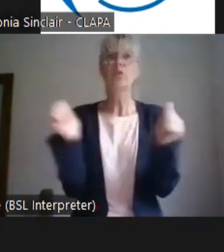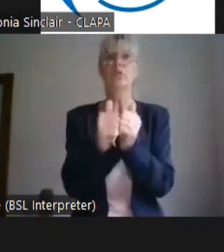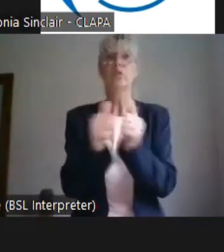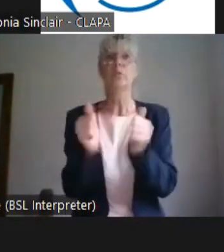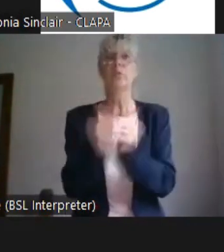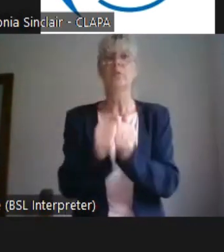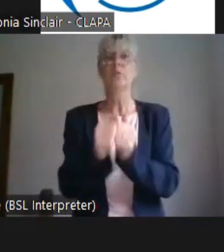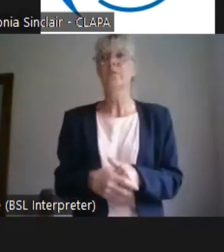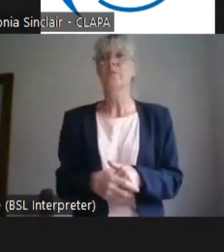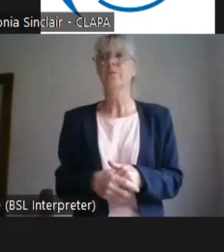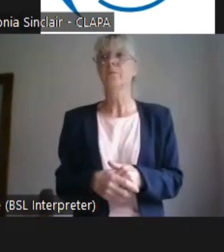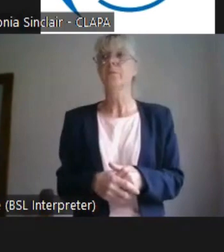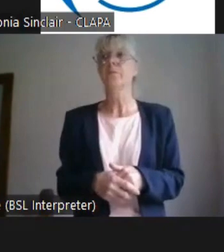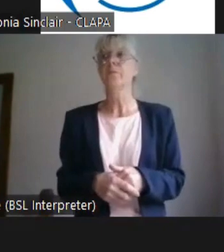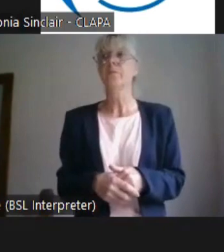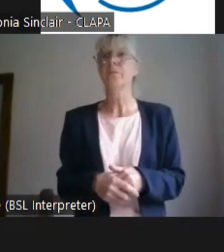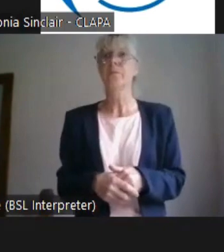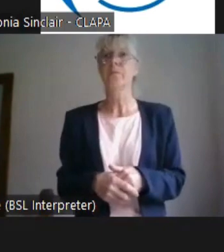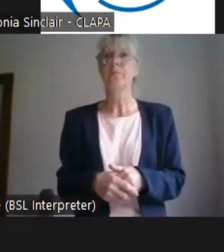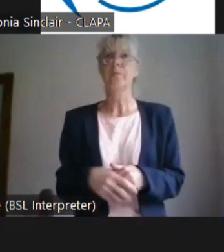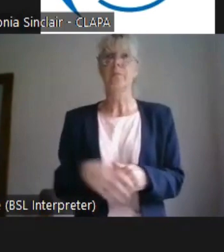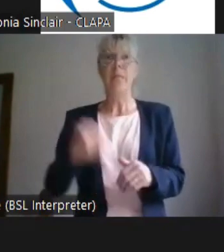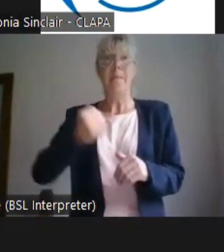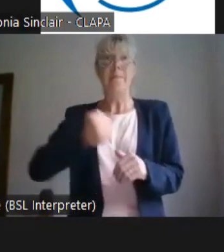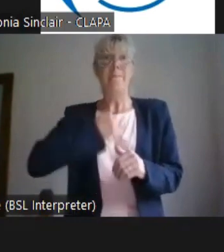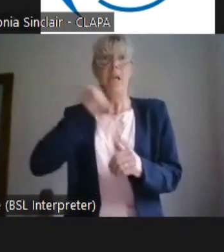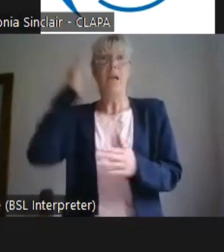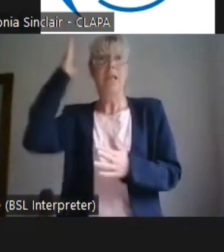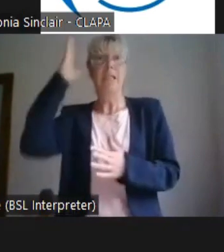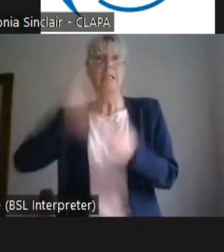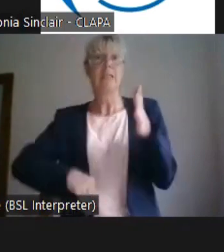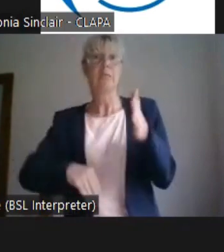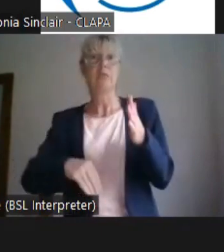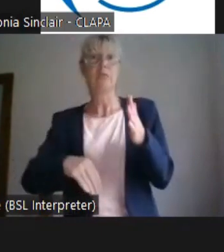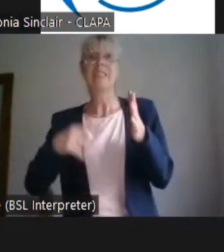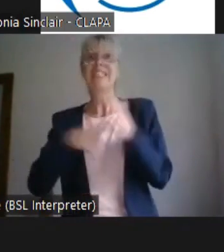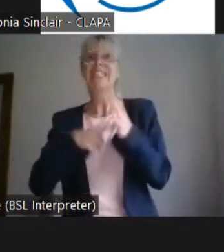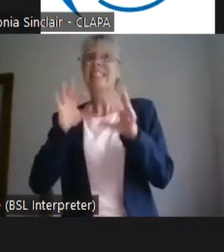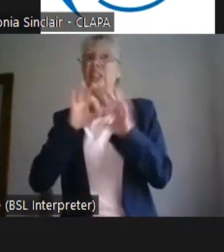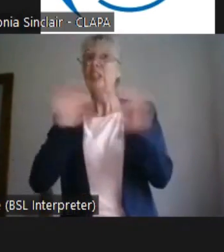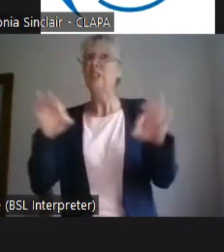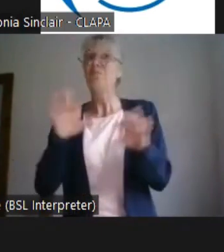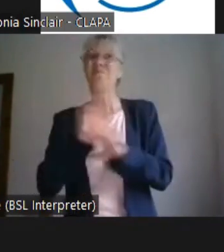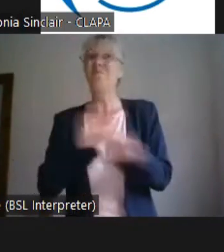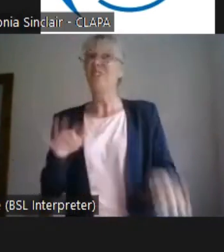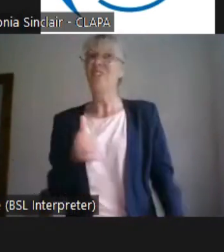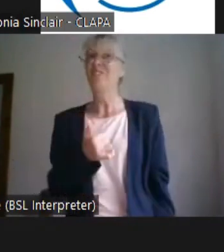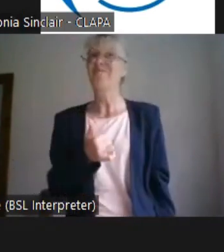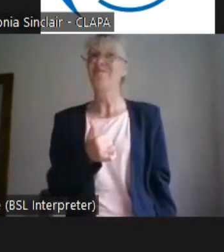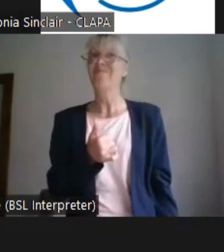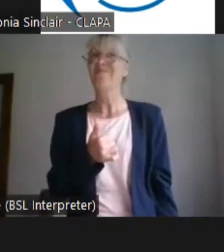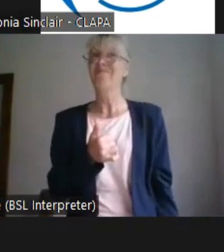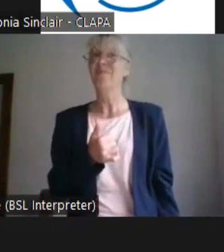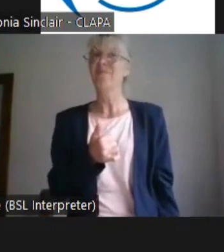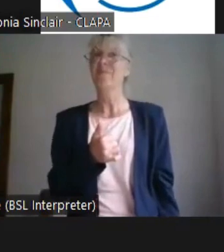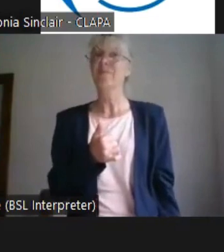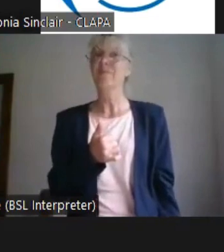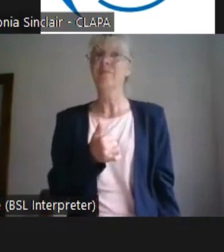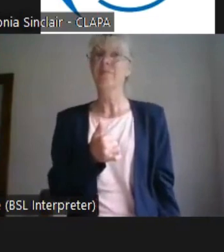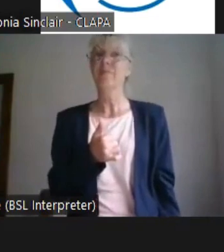yeah I mean my experience with tea tubes wasn't brilliant um I had quite a few ear